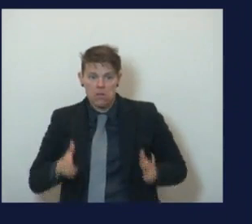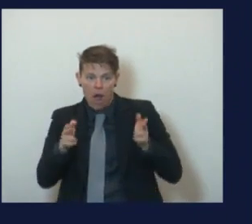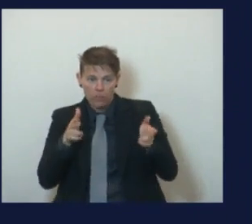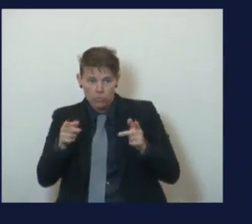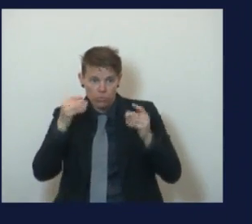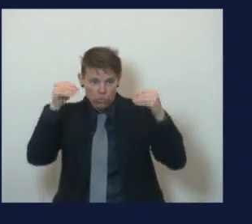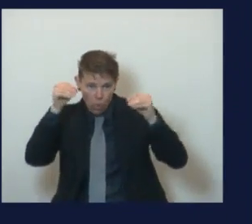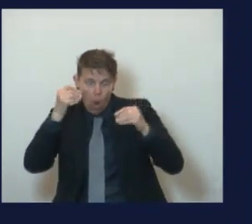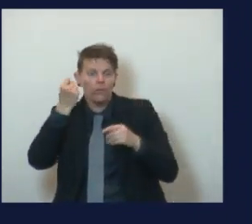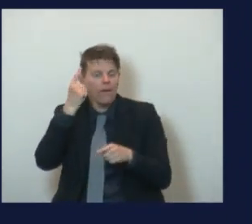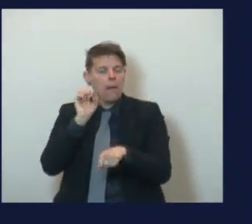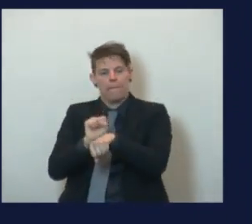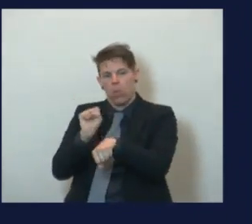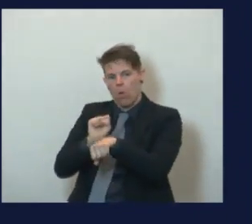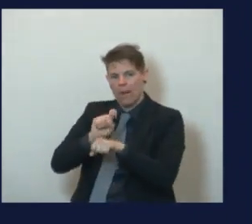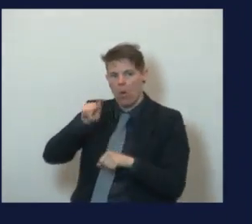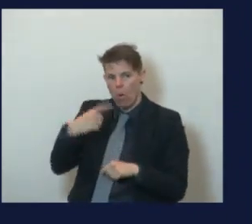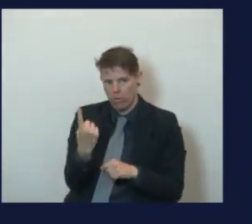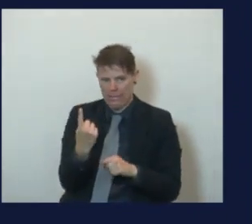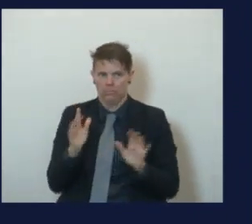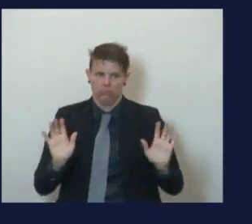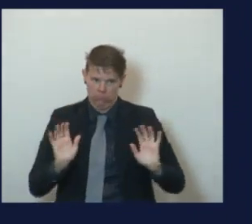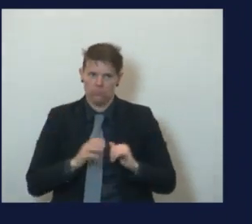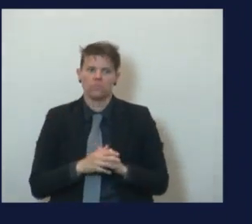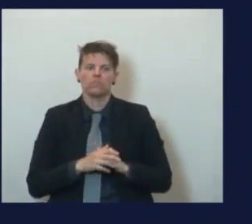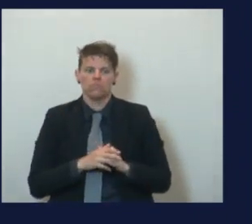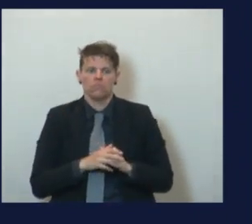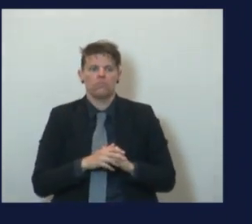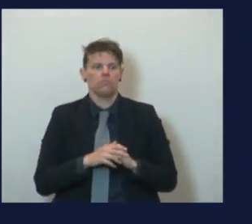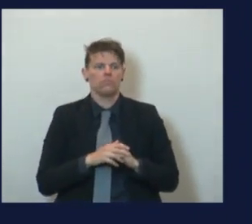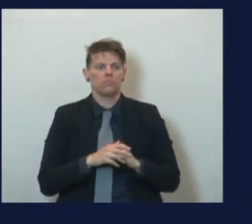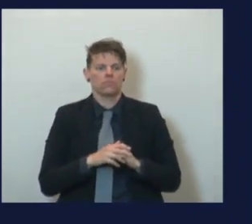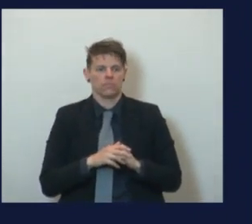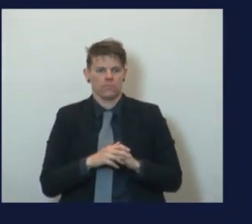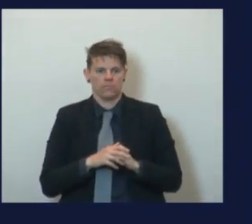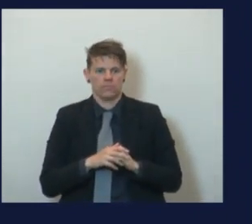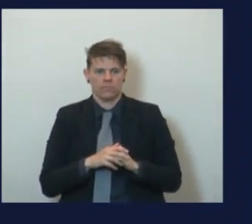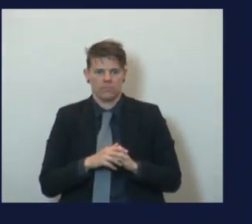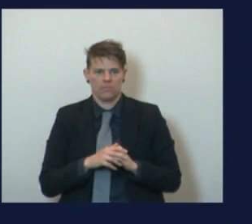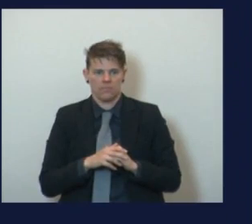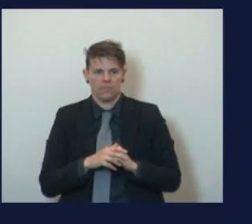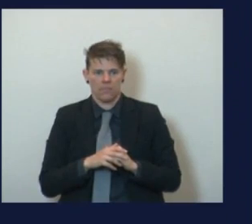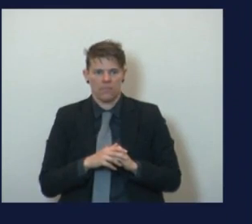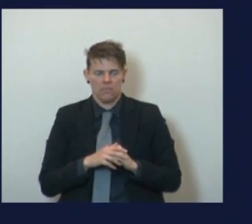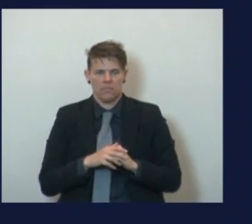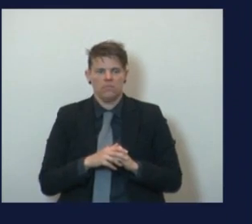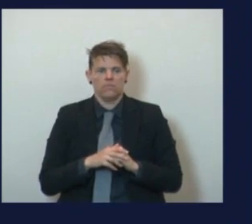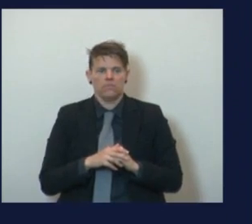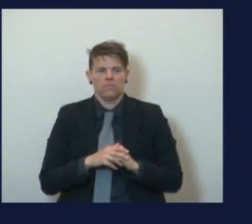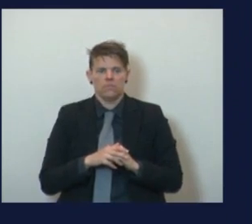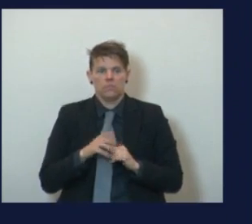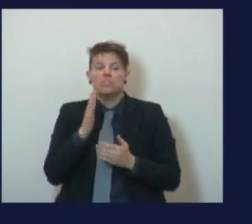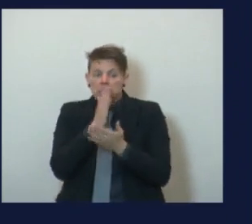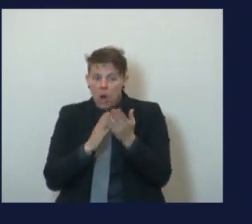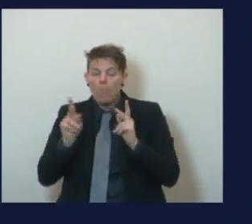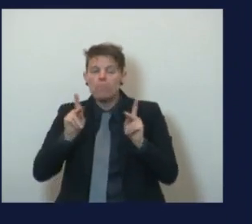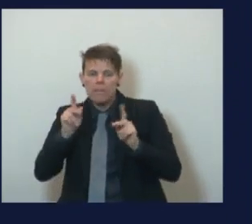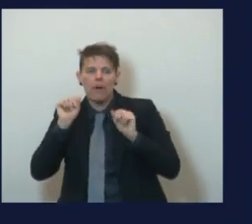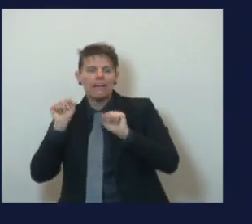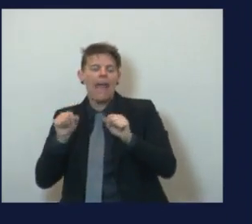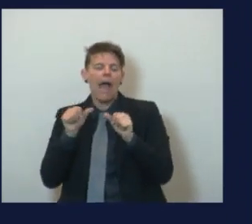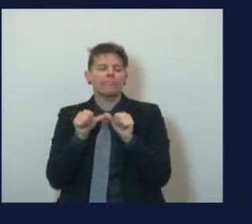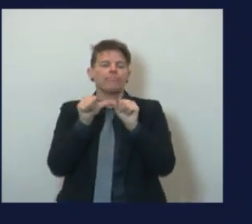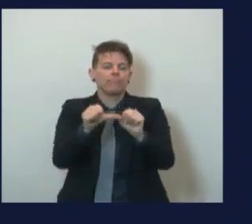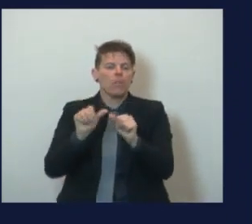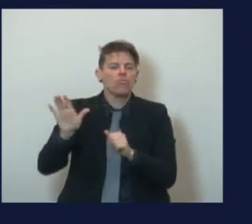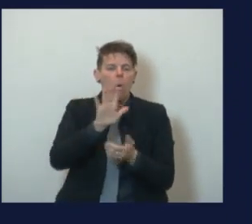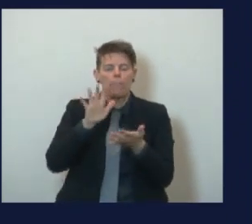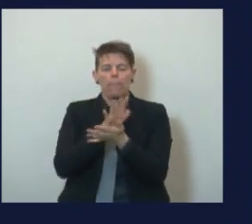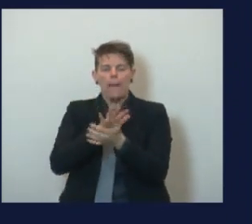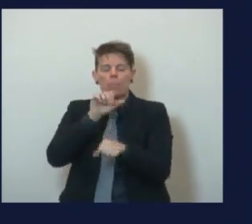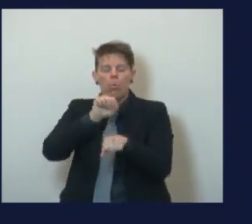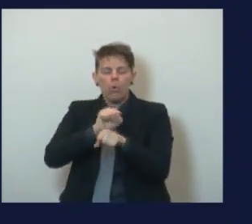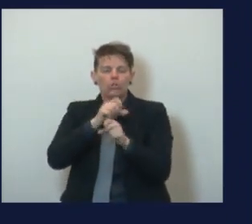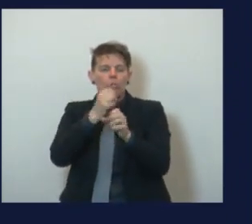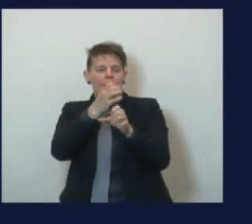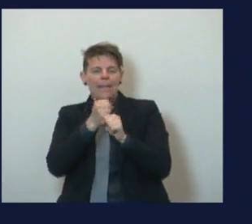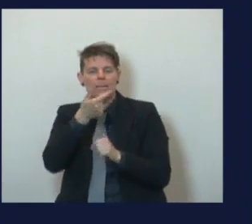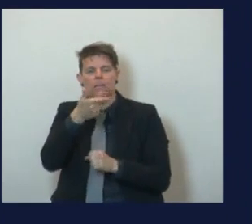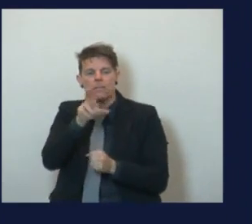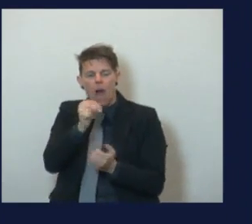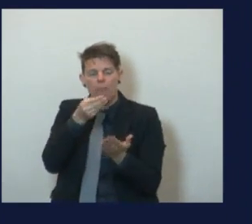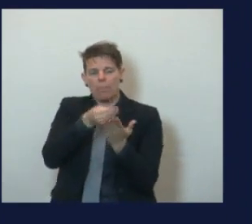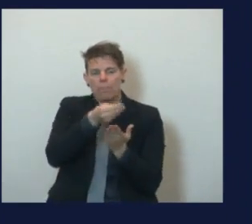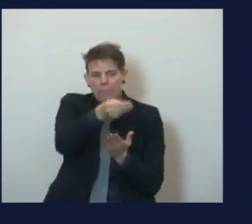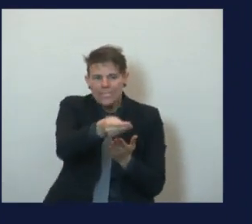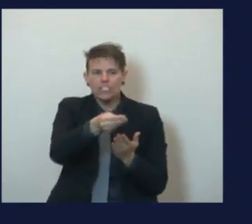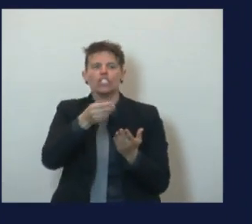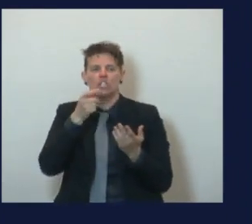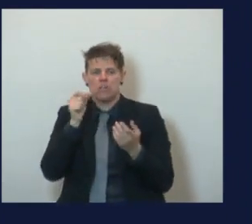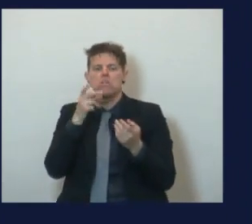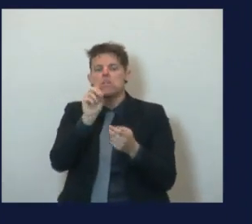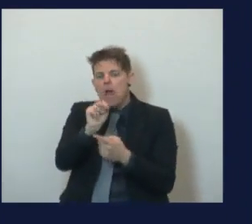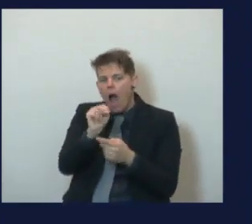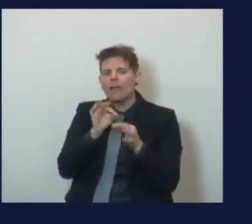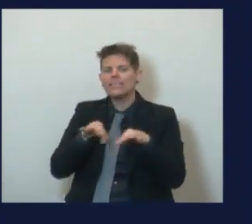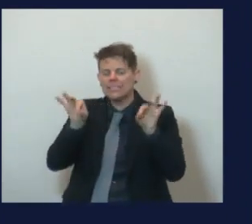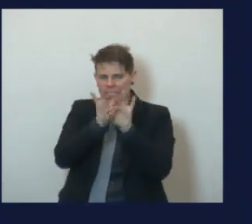ABOUT THAT GUN STORES CAN NOW OPERATE BY APPOINTMENT ONLY AND THE REASON FOR THAT IS TOO MANY NEW MEXICANS NEED TO BE ABLE TO FINALIZE THEIR GUN PURCHASES FOR BACK.